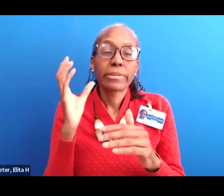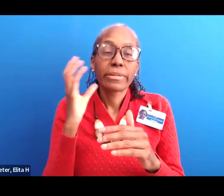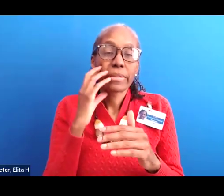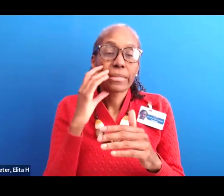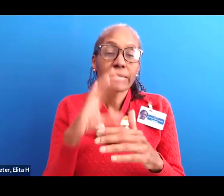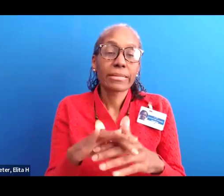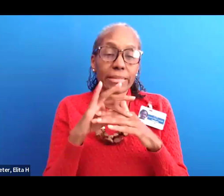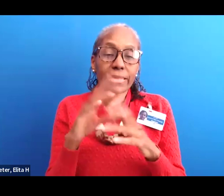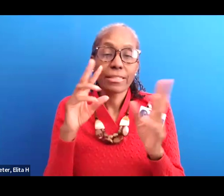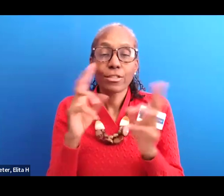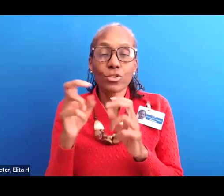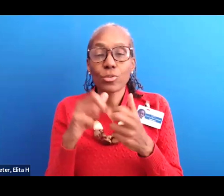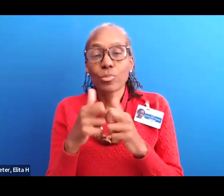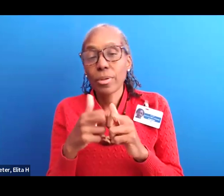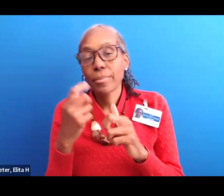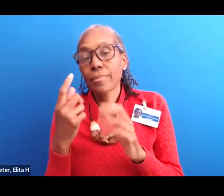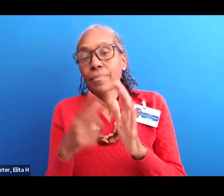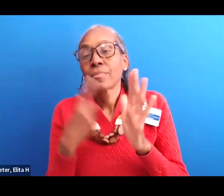When you're standing, that sometimes helps bone density.